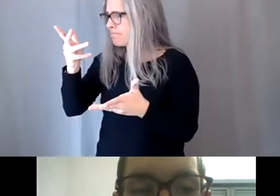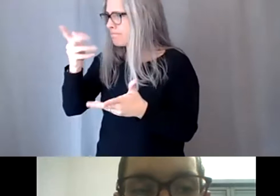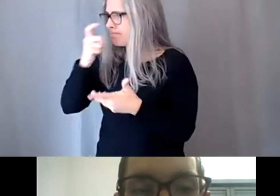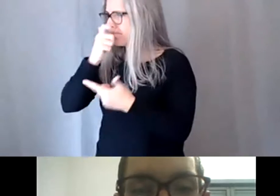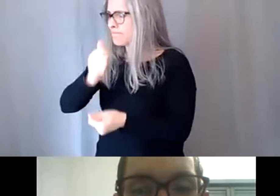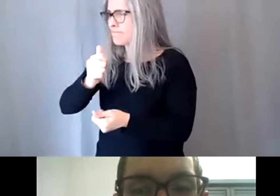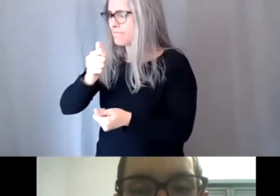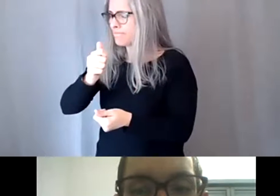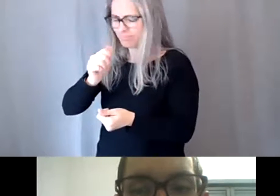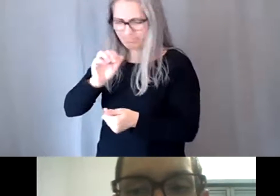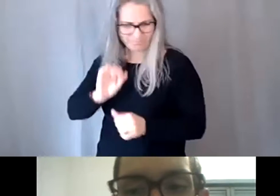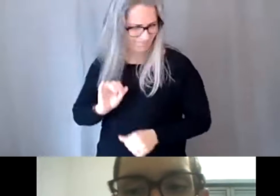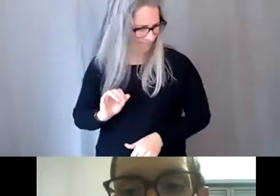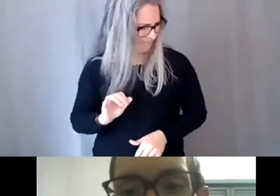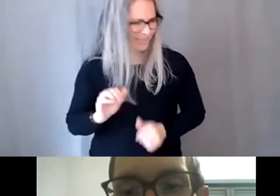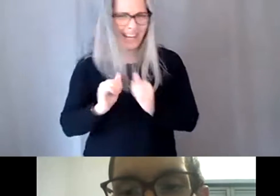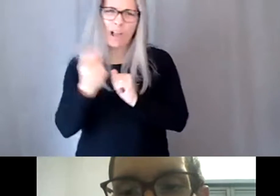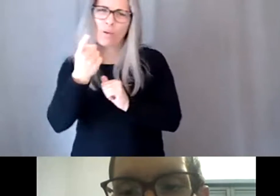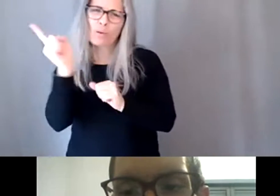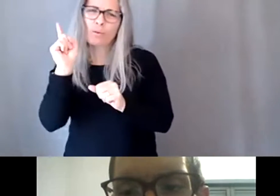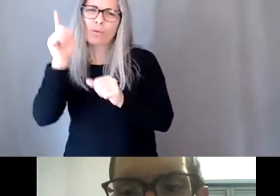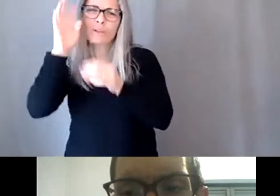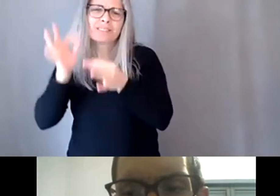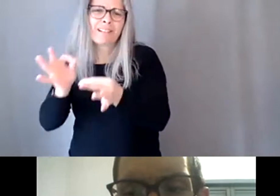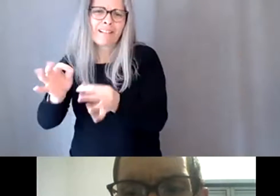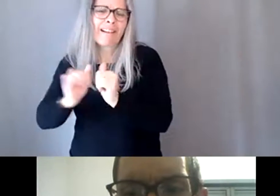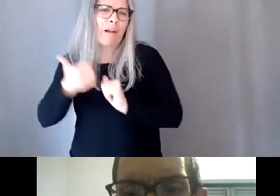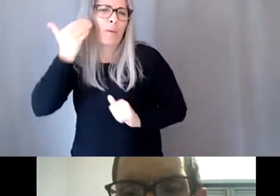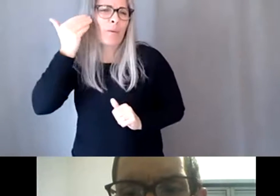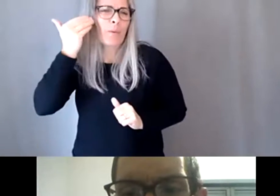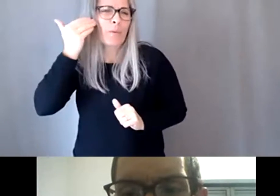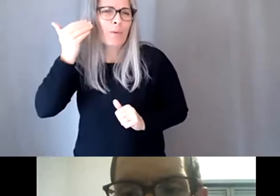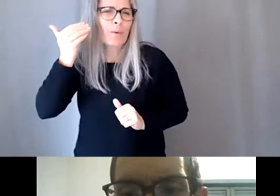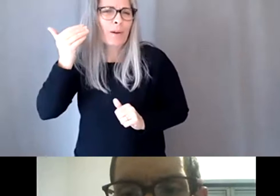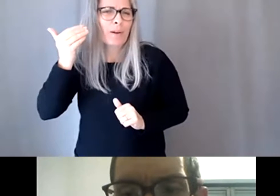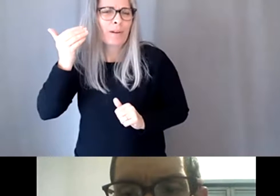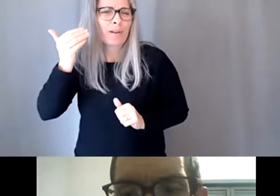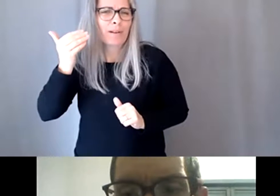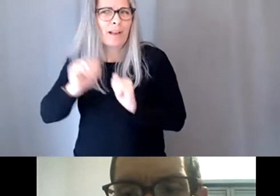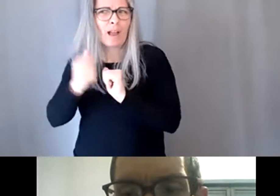making these decisions and how they're aware of these actual sort of cultures and systems how they work